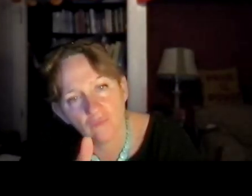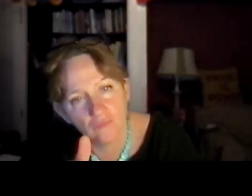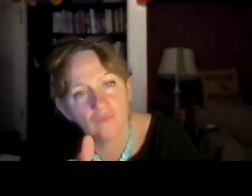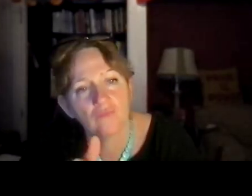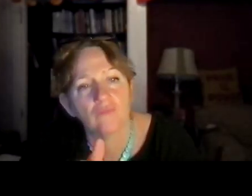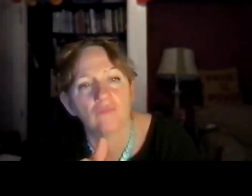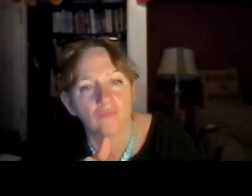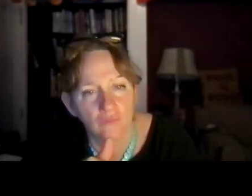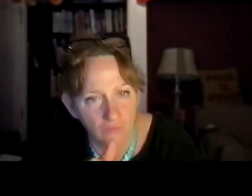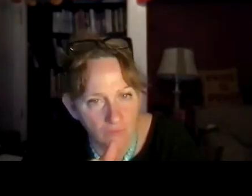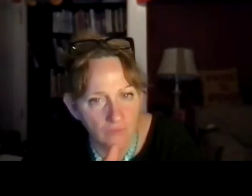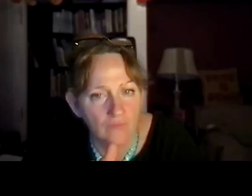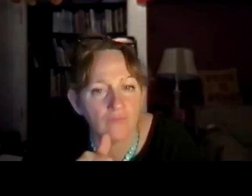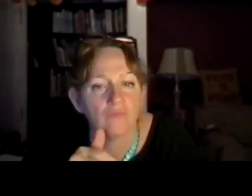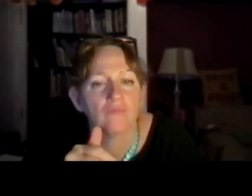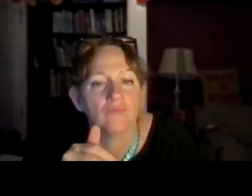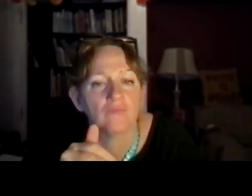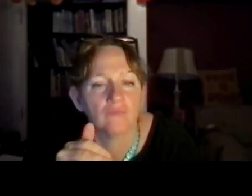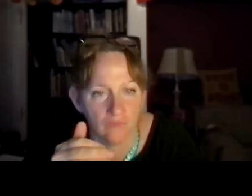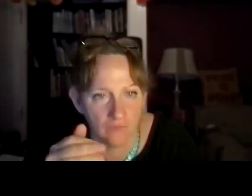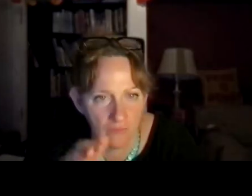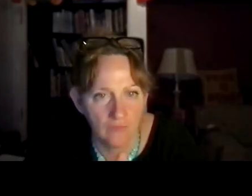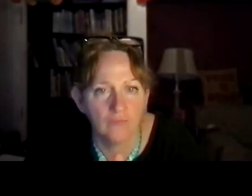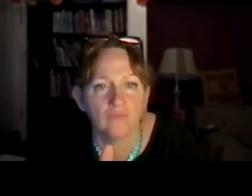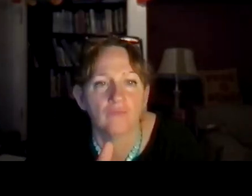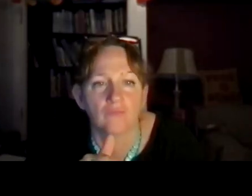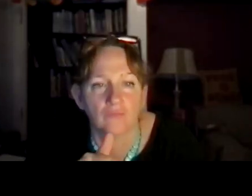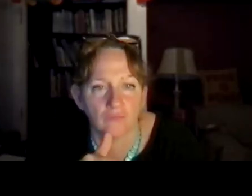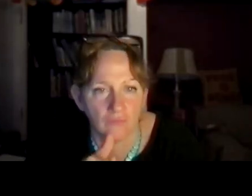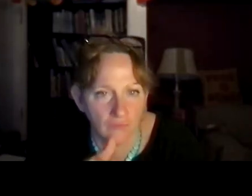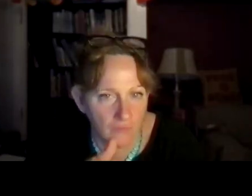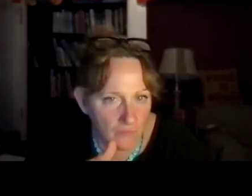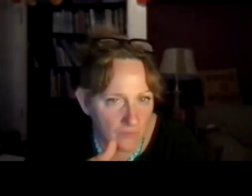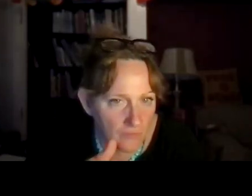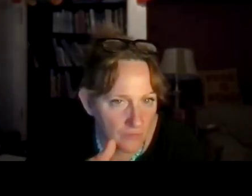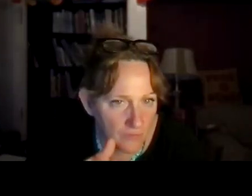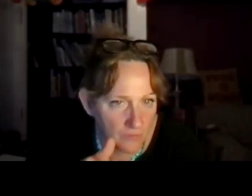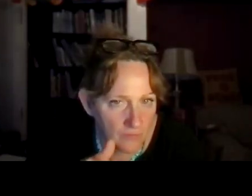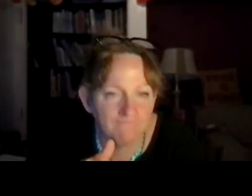iPhone: And I was learning sign language. iPhone: Not many people know sign language.